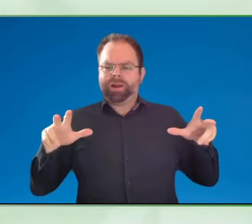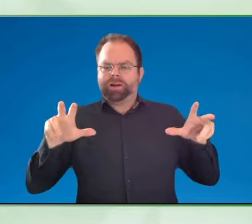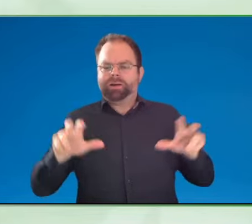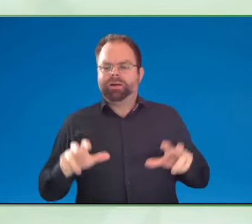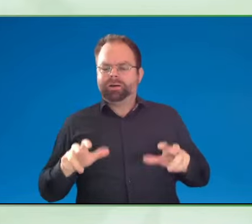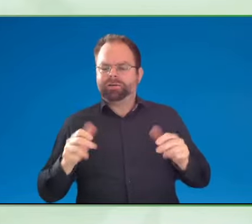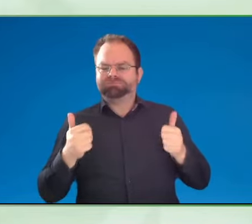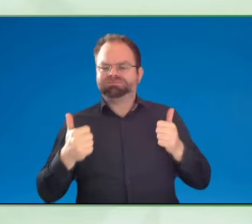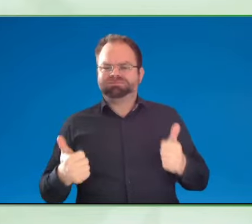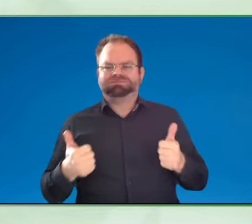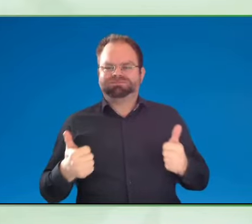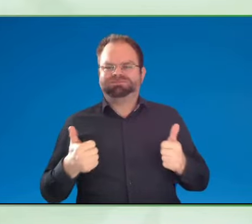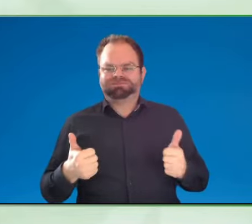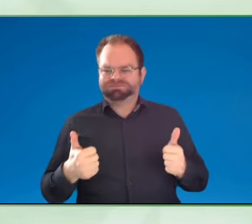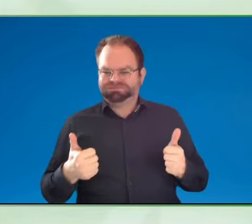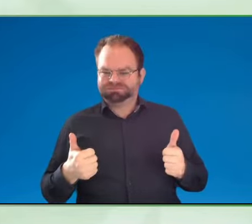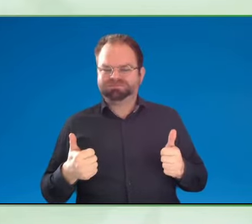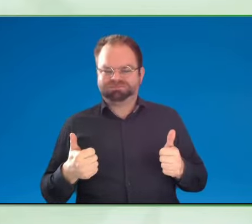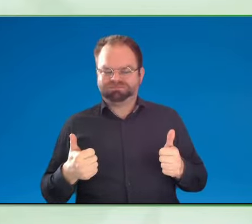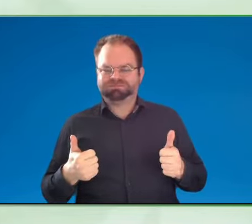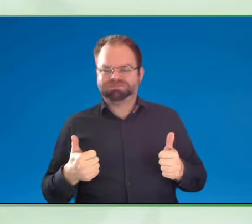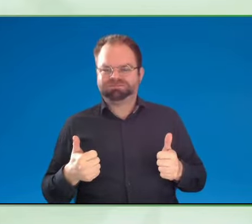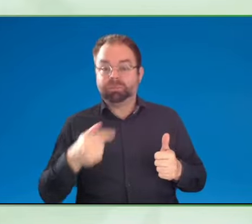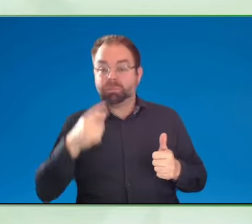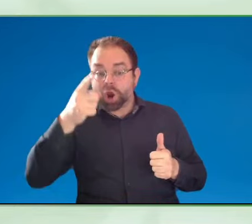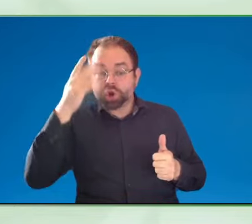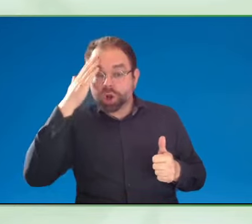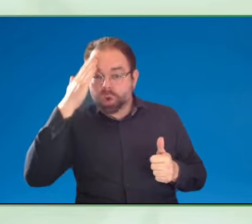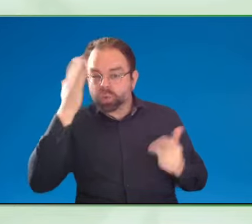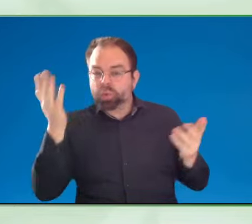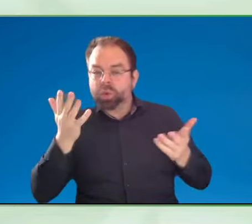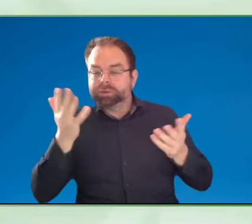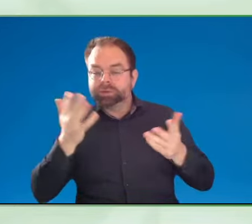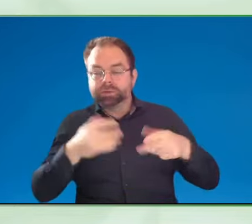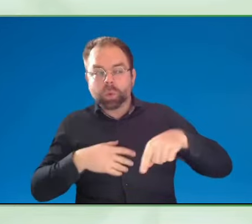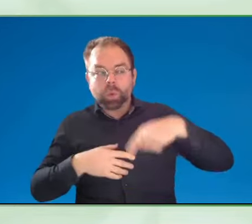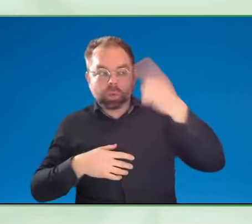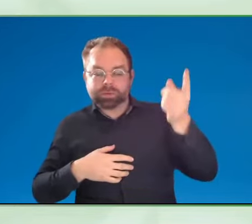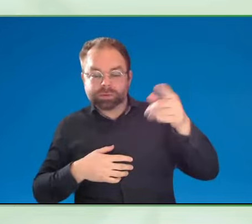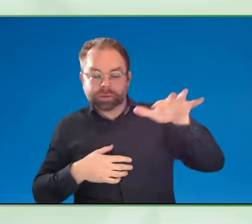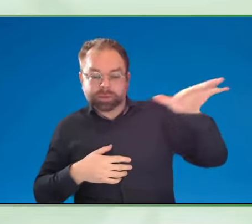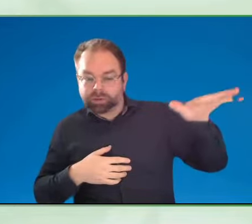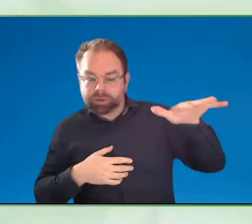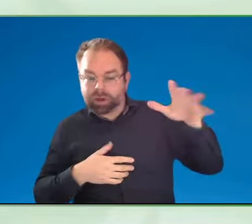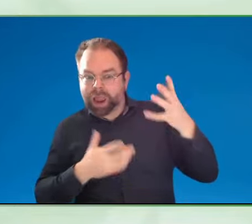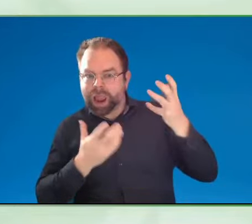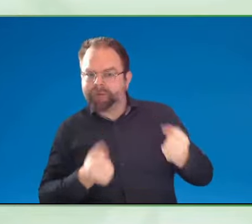And I'm thrilled to welcome to this fireside chat with me, Verena Lee.